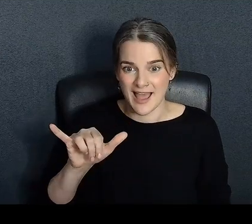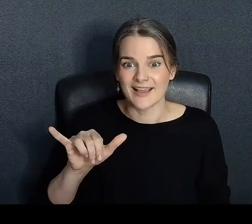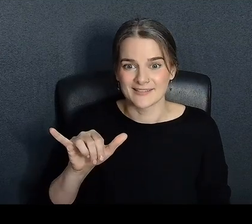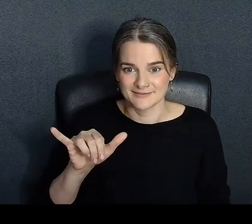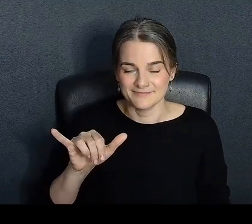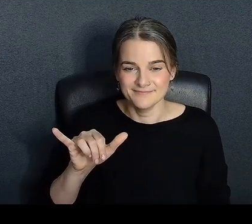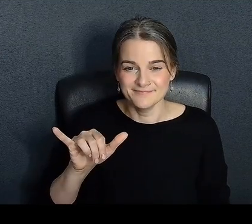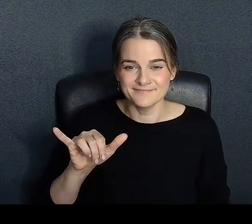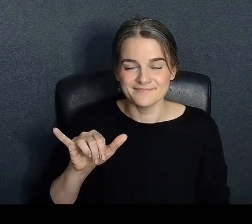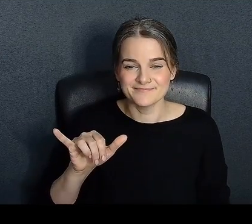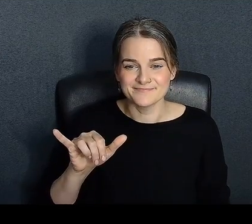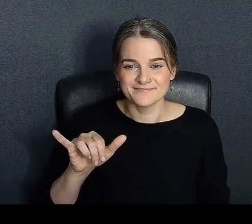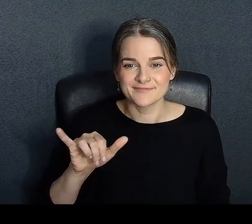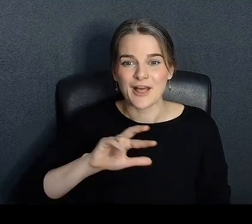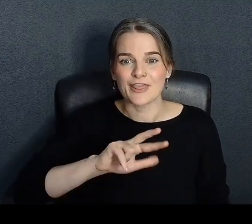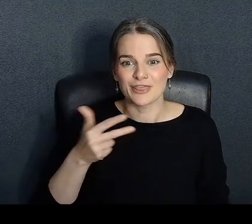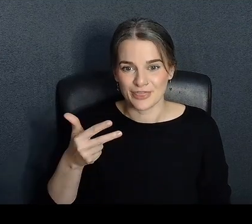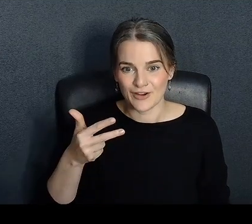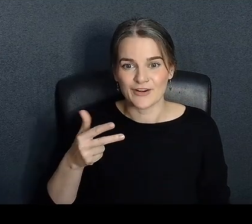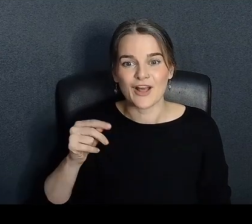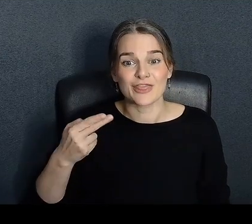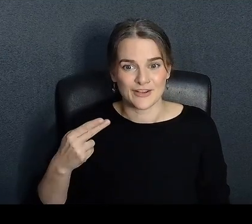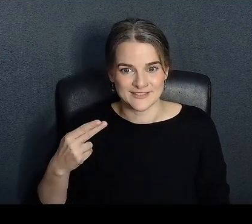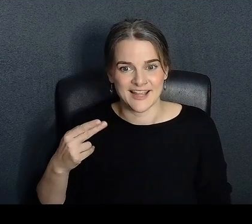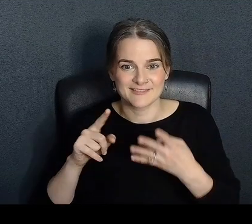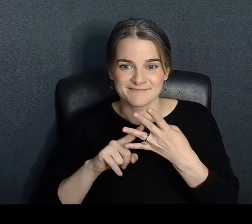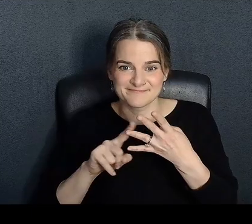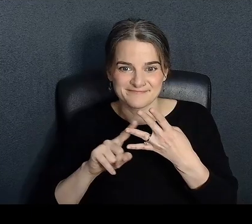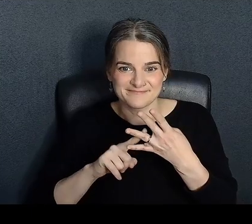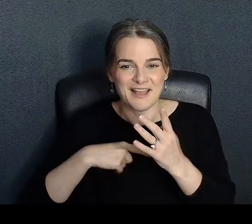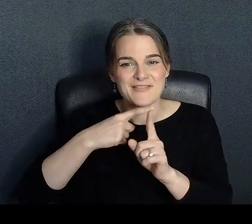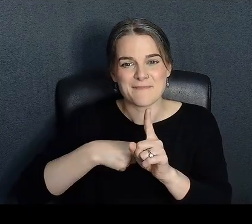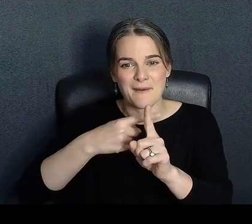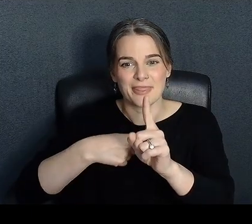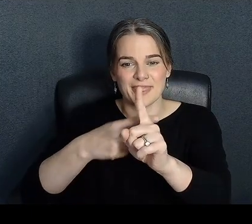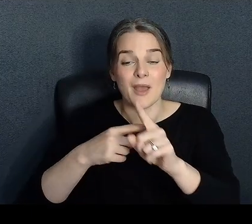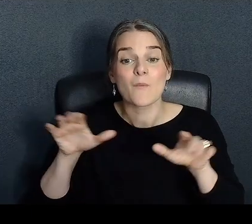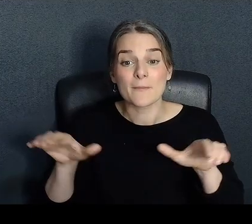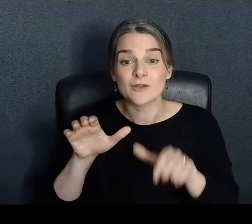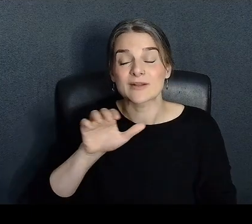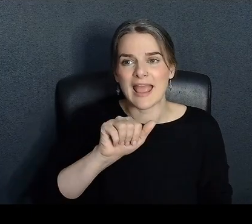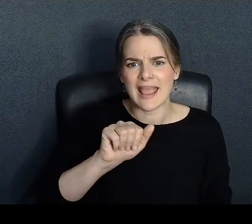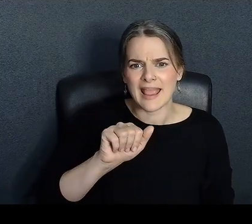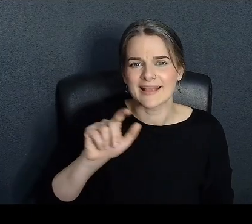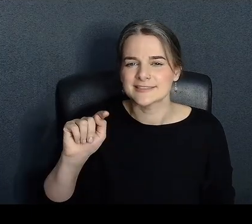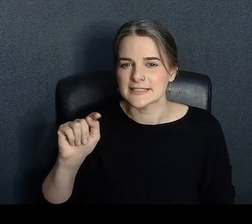Third Thursday of the month. And we will be doing AT for reading, I believe.